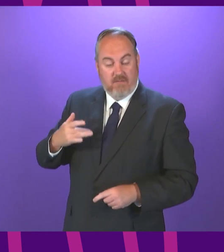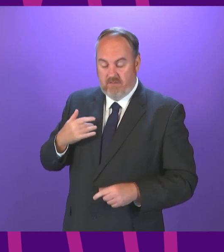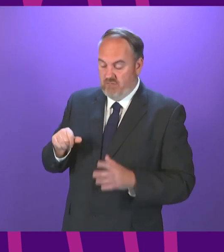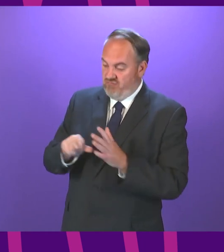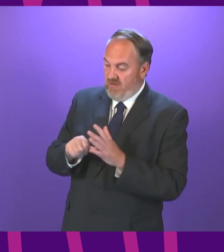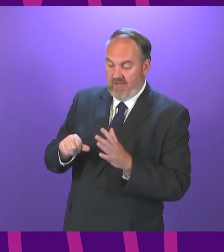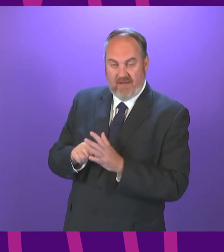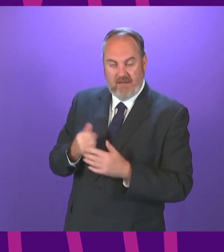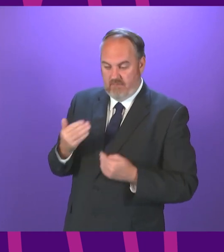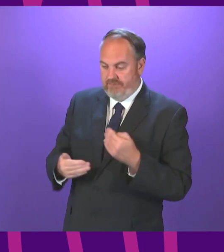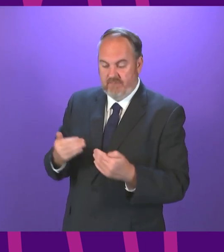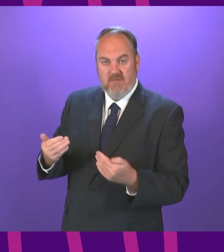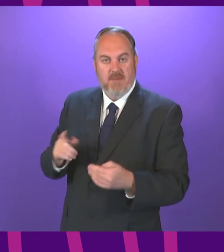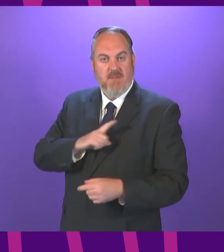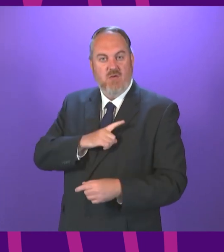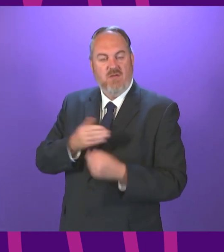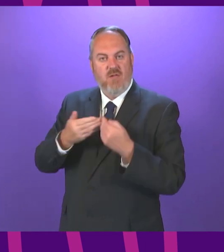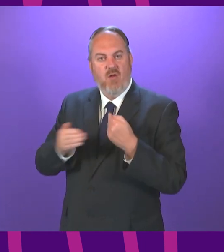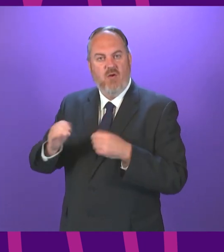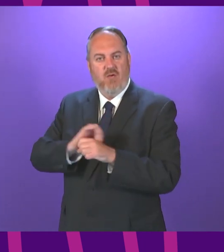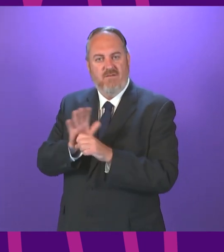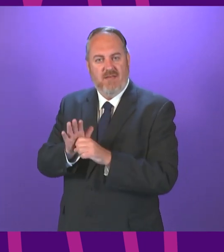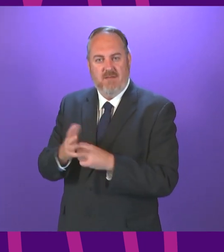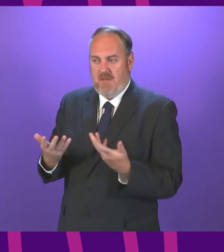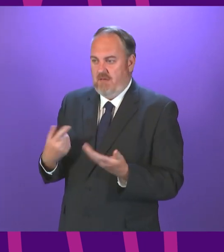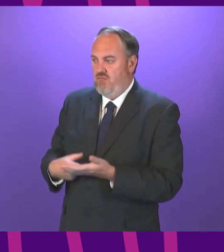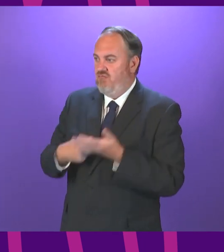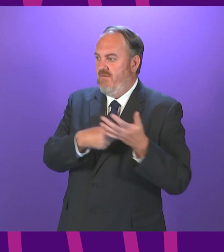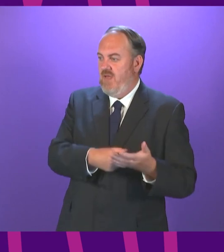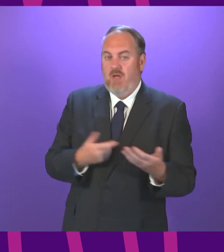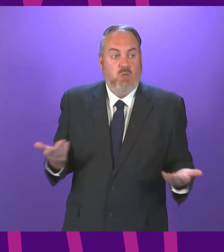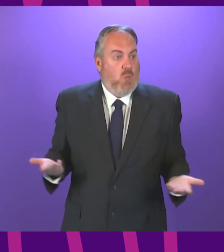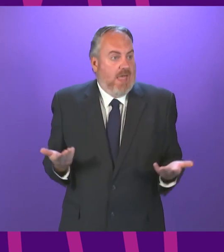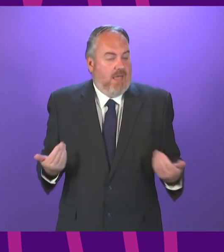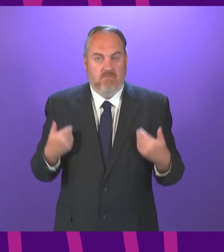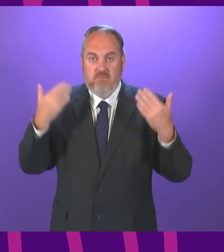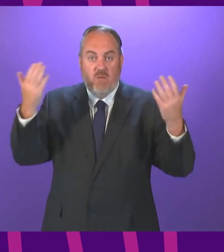I have nowhere to send them. I have published a paper that details how to set up the best long